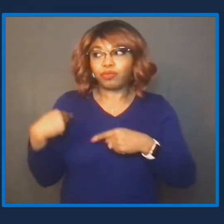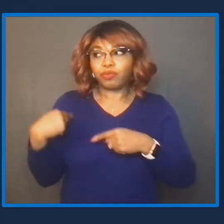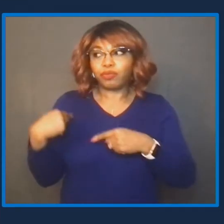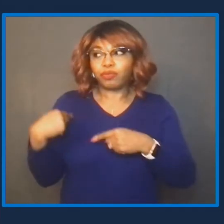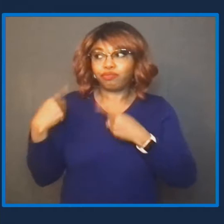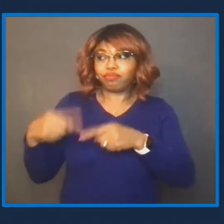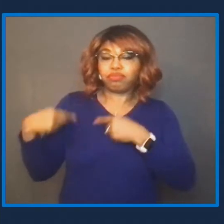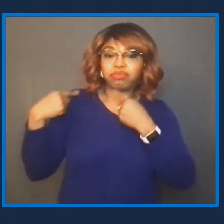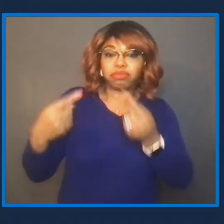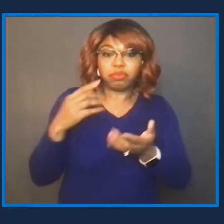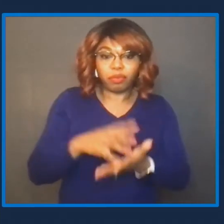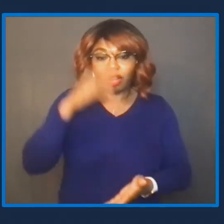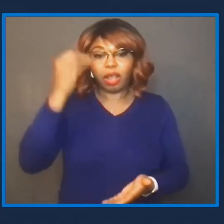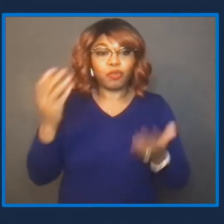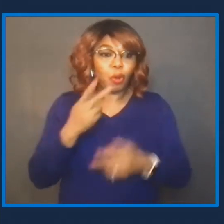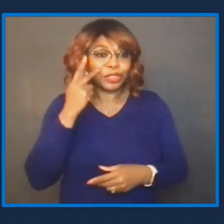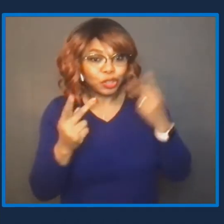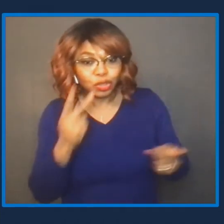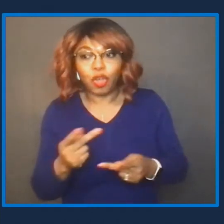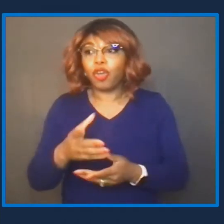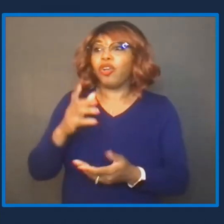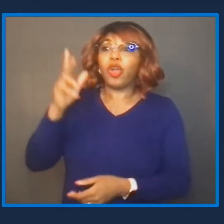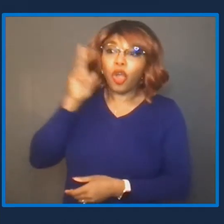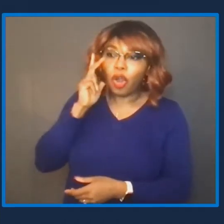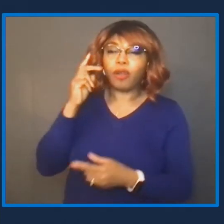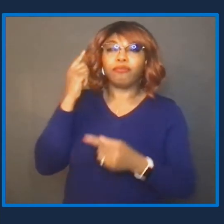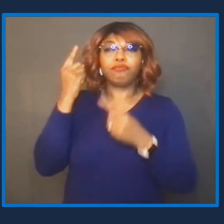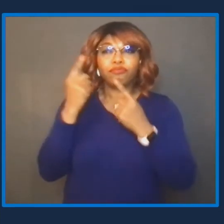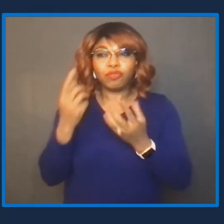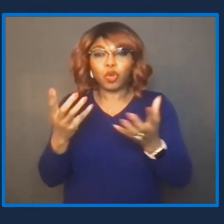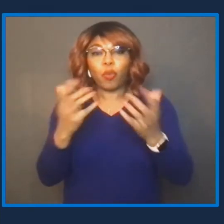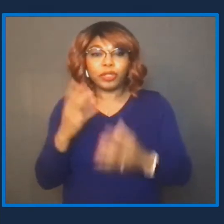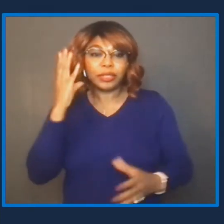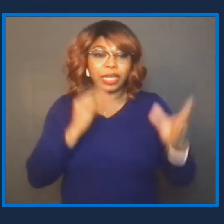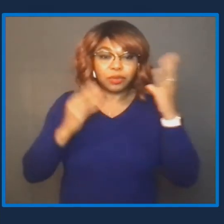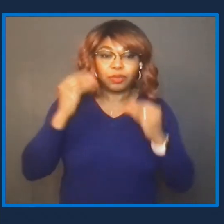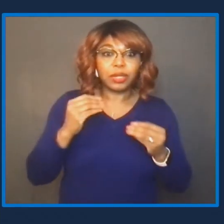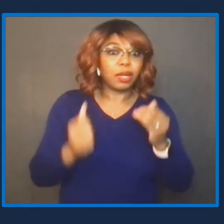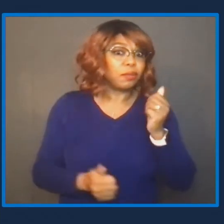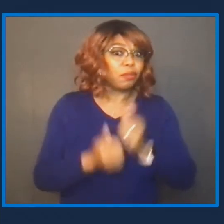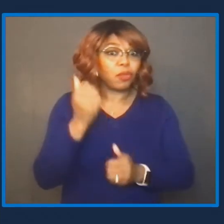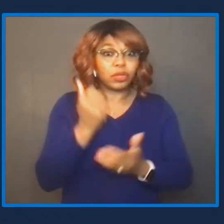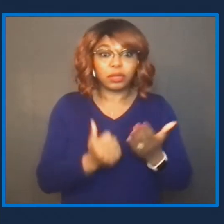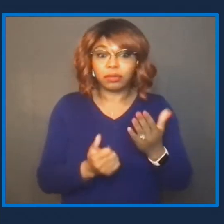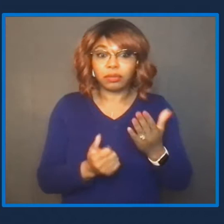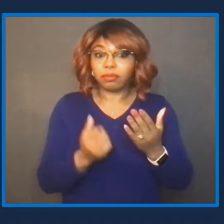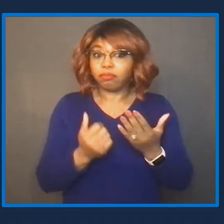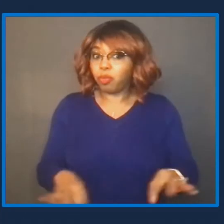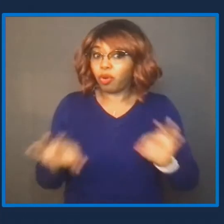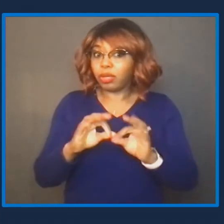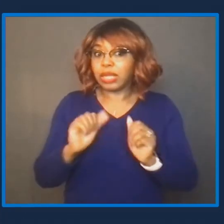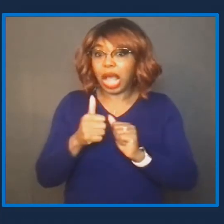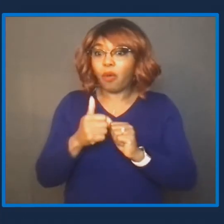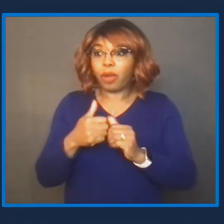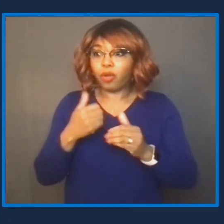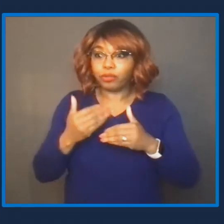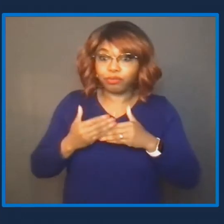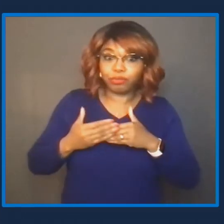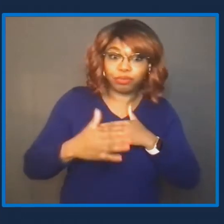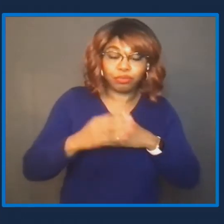what we wanted to experience, and then most importantly how are we going to move it forward. So let's go ahead and get started